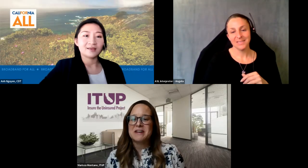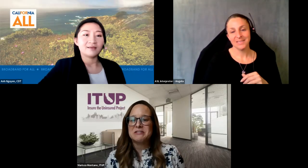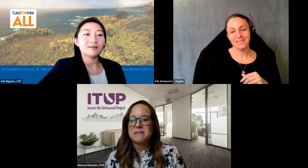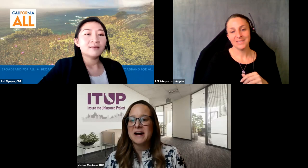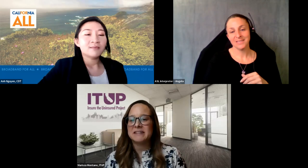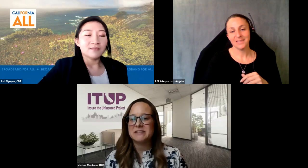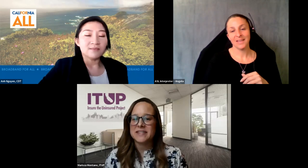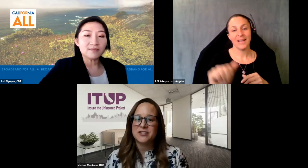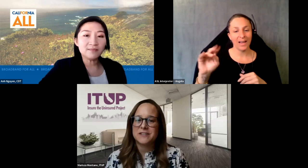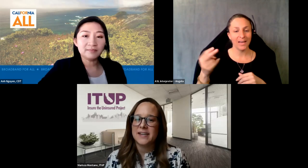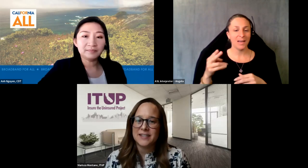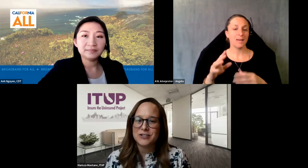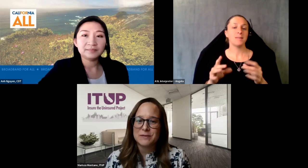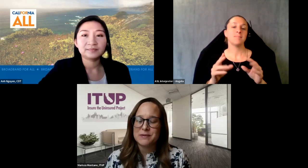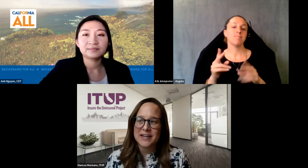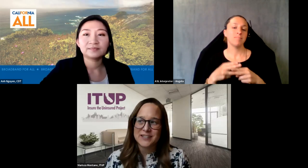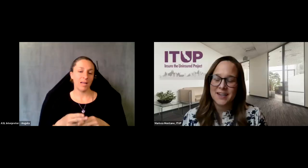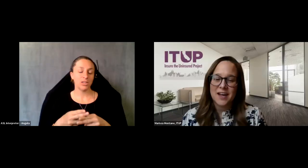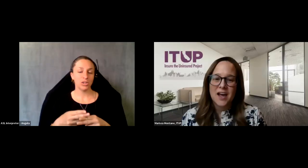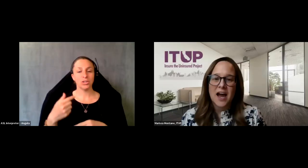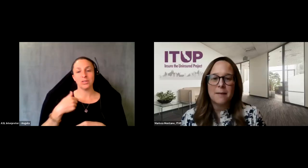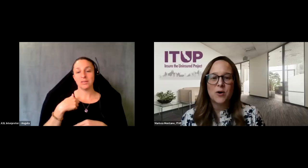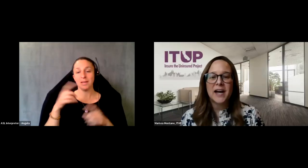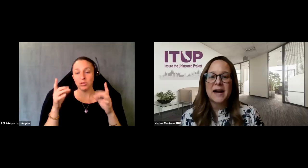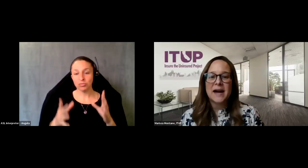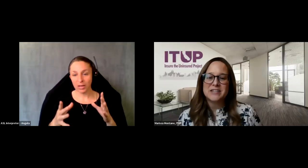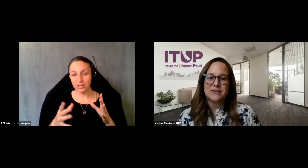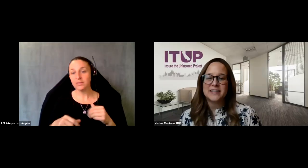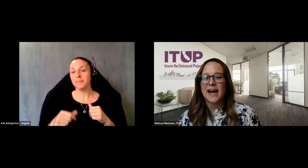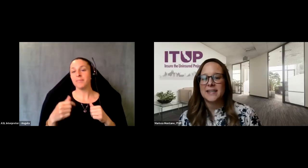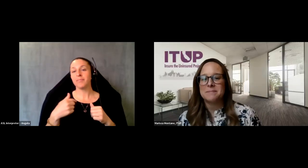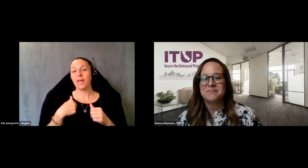I’m the director of policy with and for the uninsured projects more commonly known as ITUP,